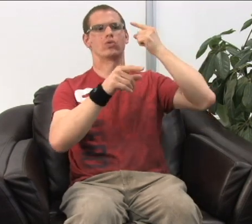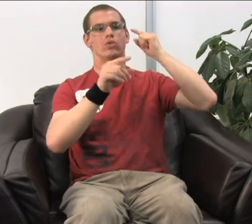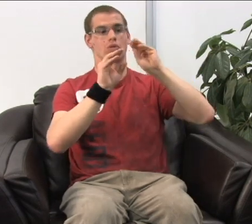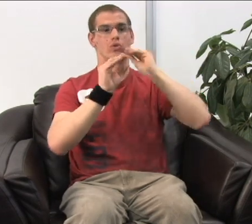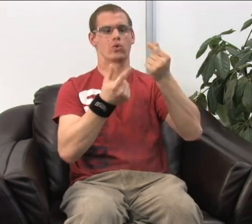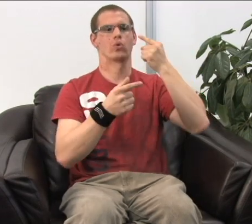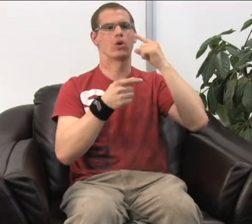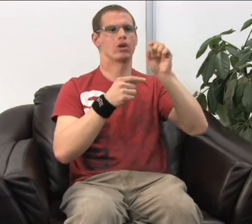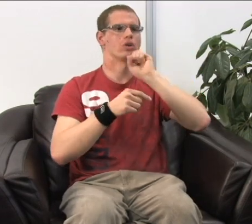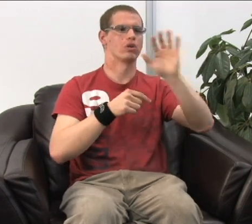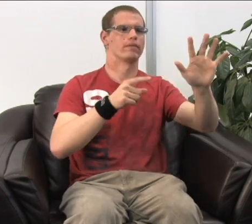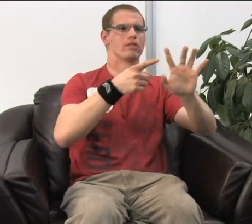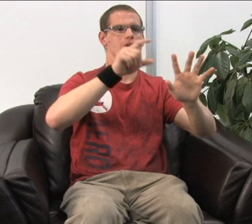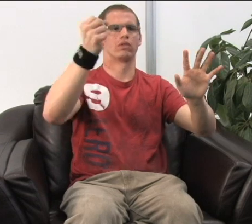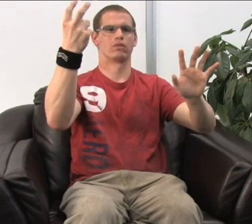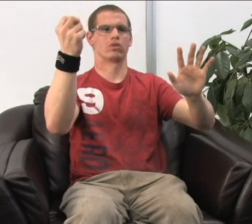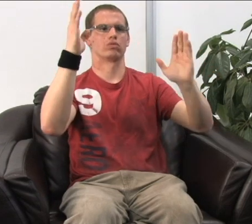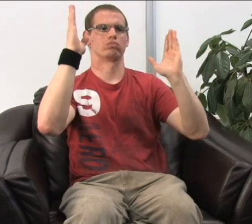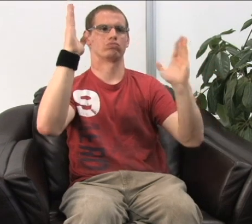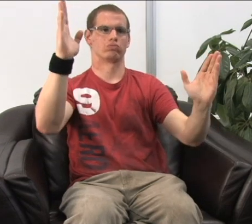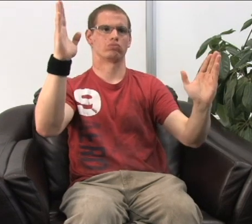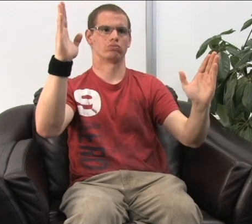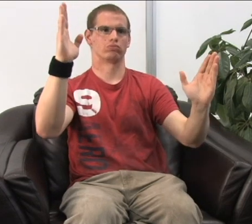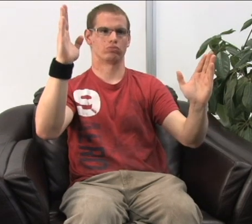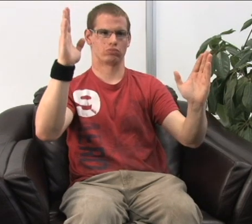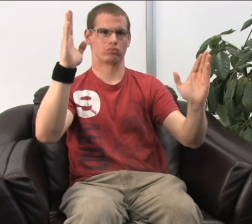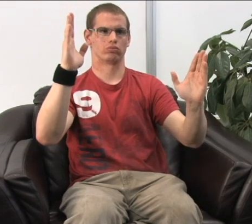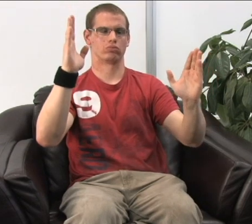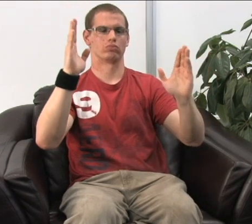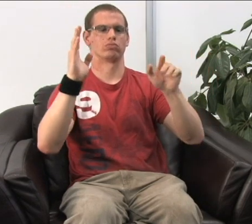a junior group home, for ages four until twelve.